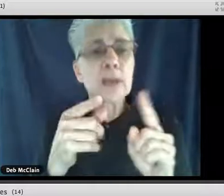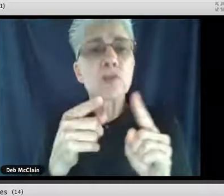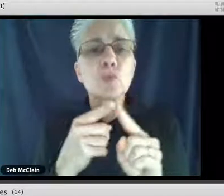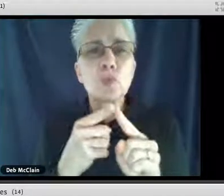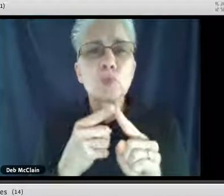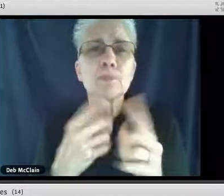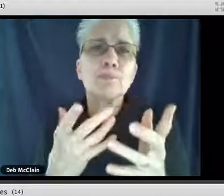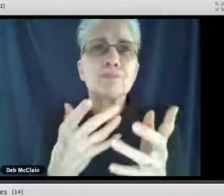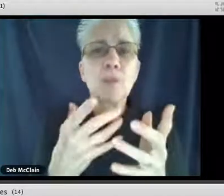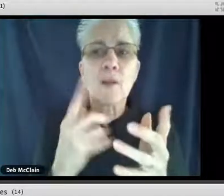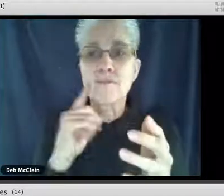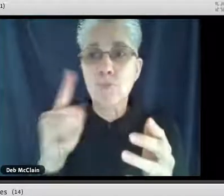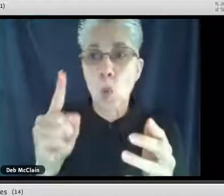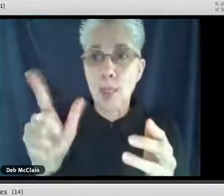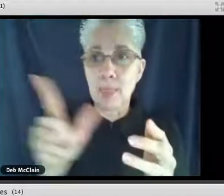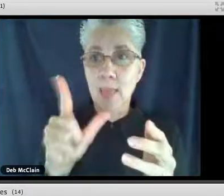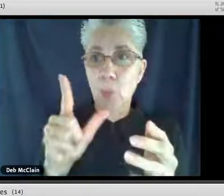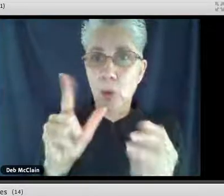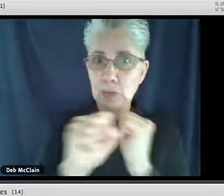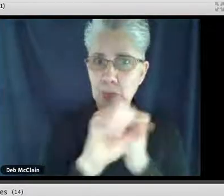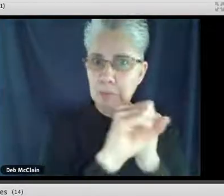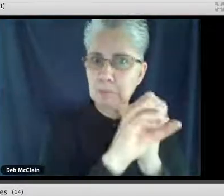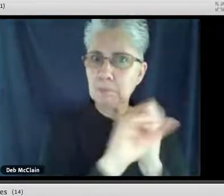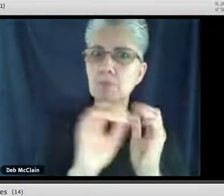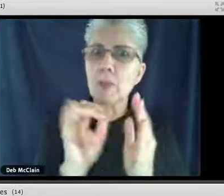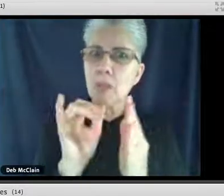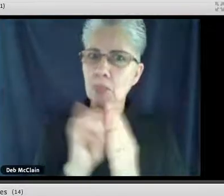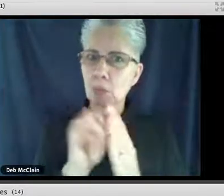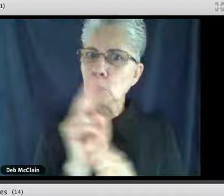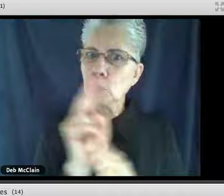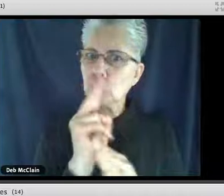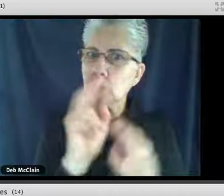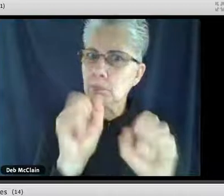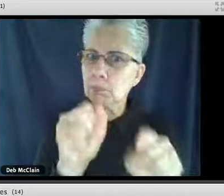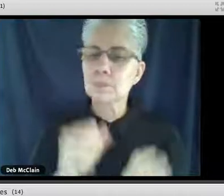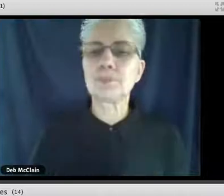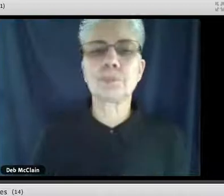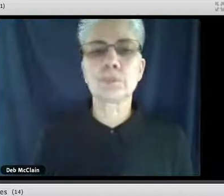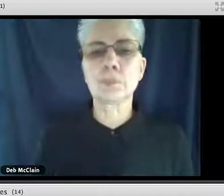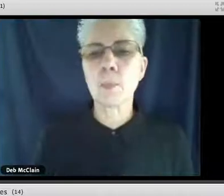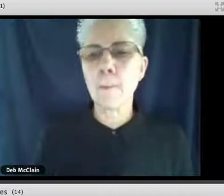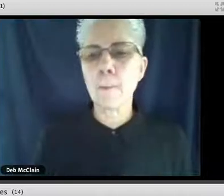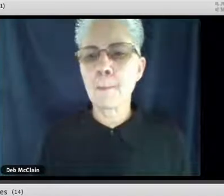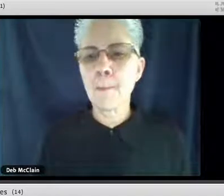for libraries. Yep.